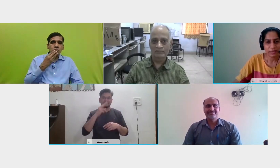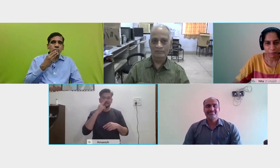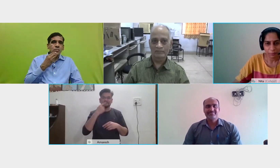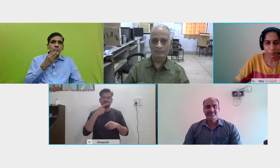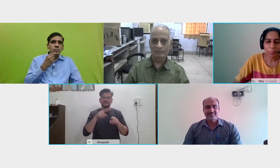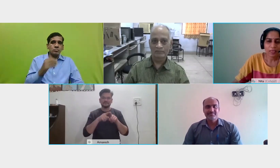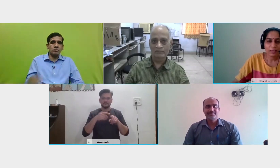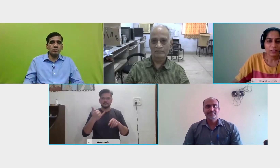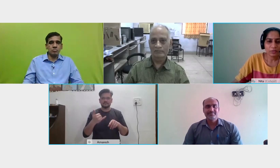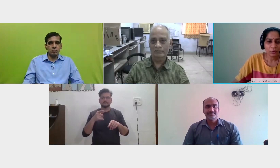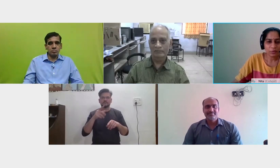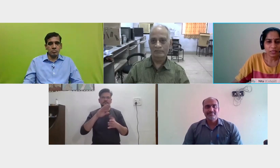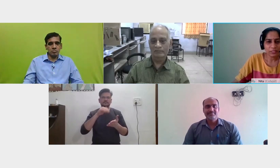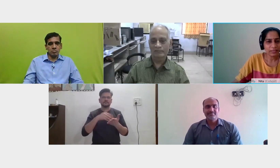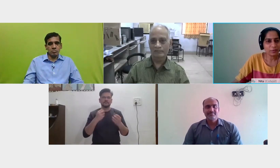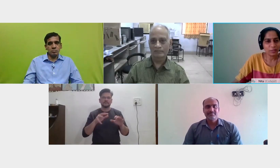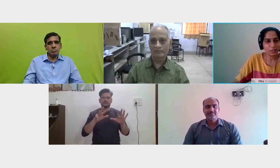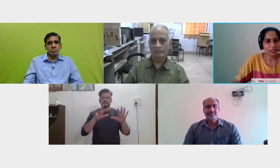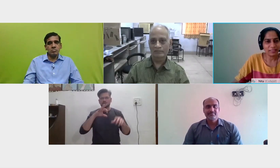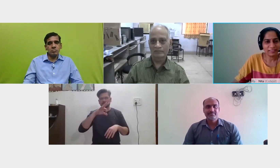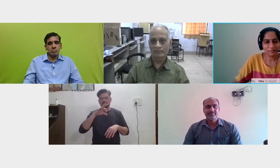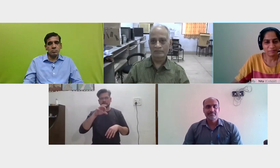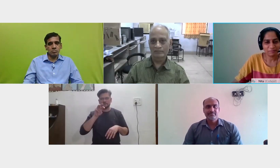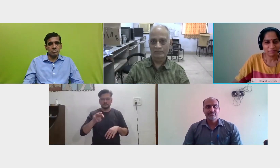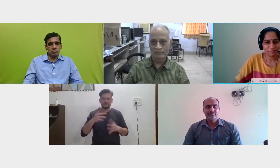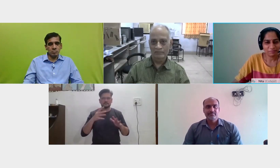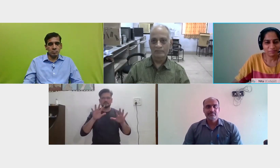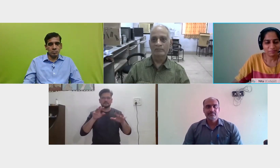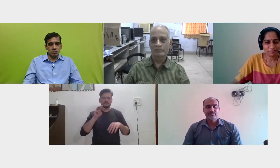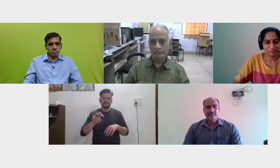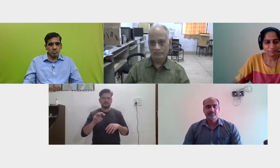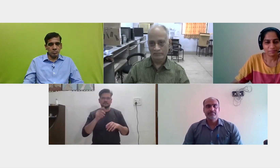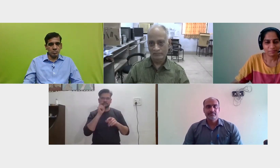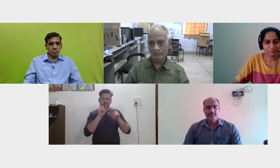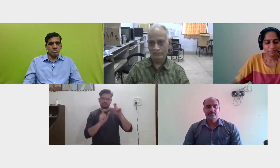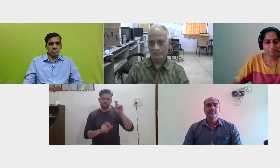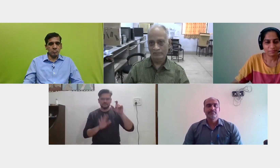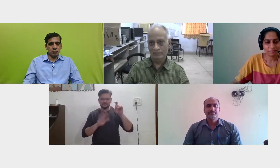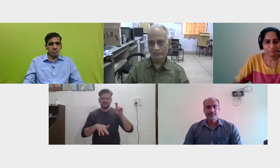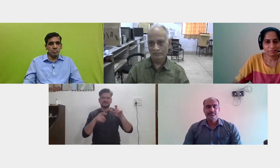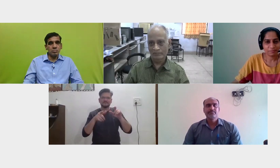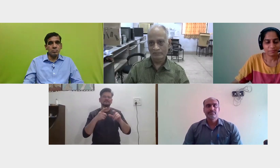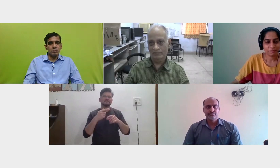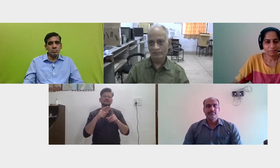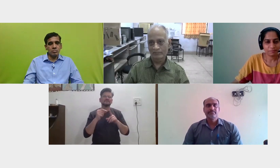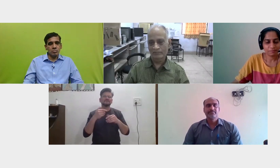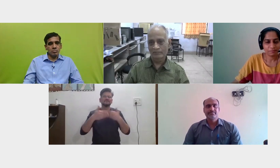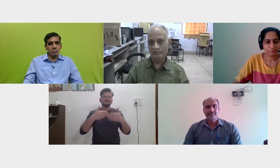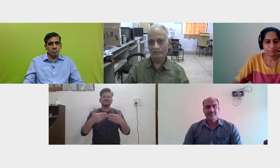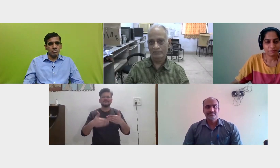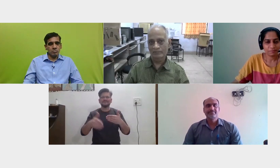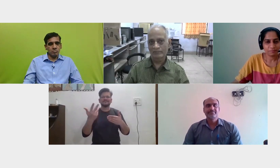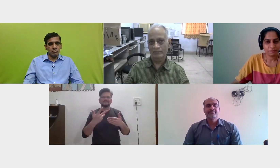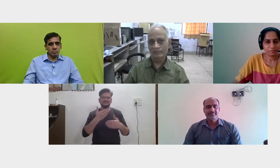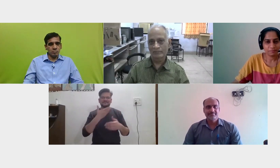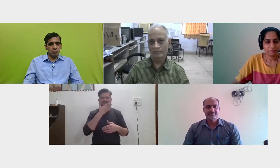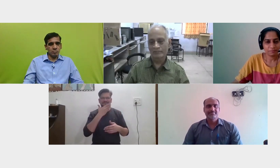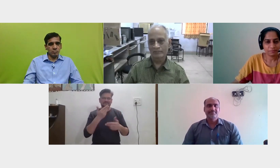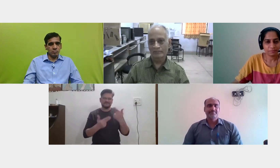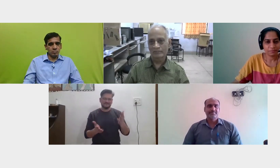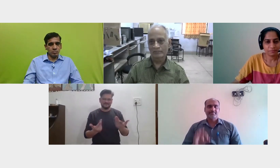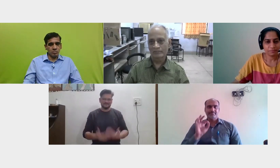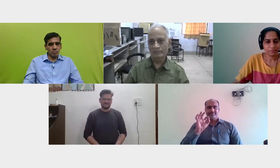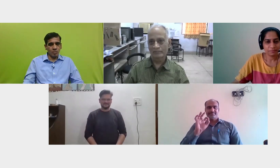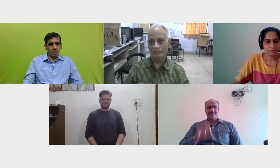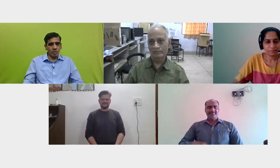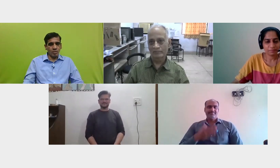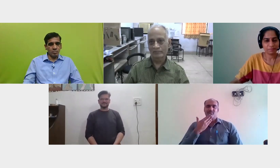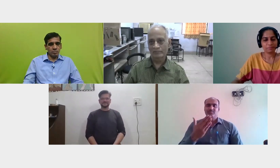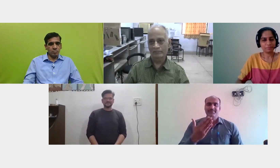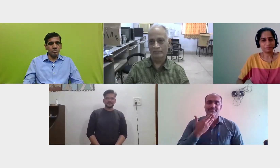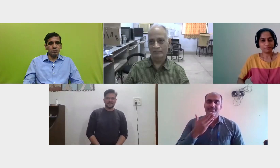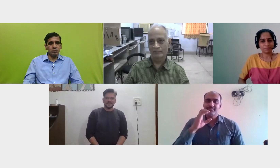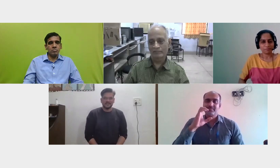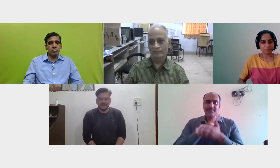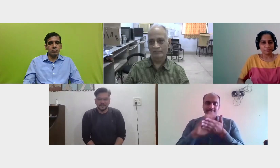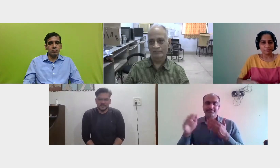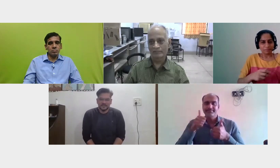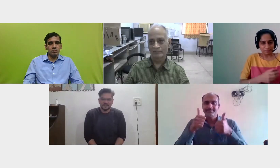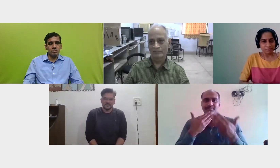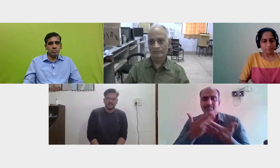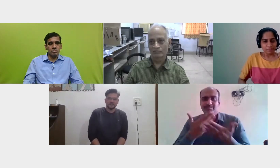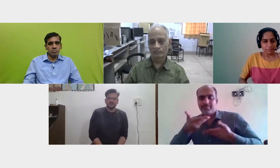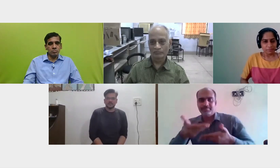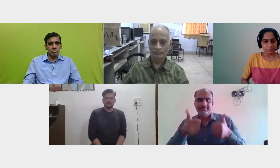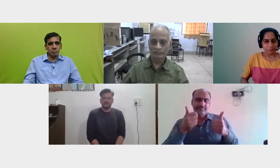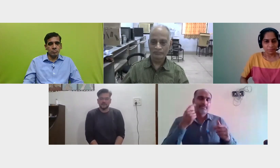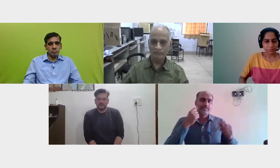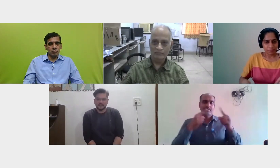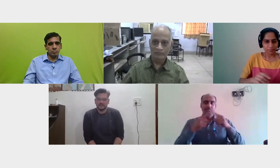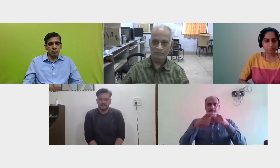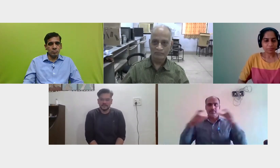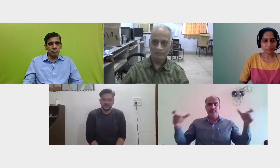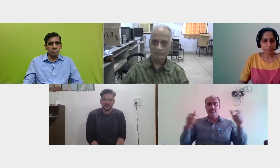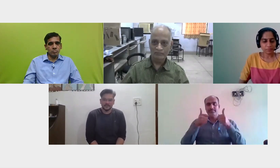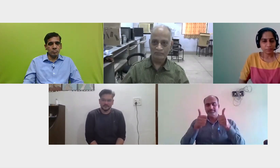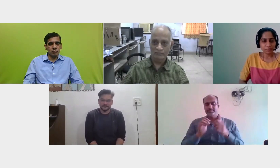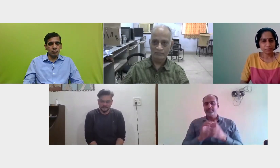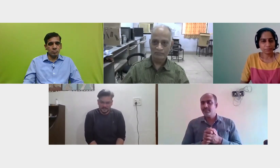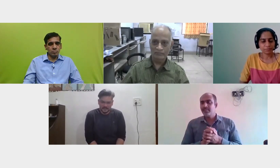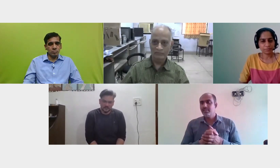now. So he will take us through the journey. Thank you Nita, thank you to everyone and